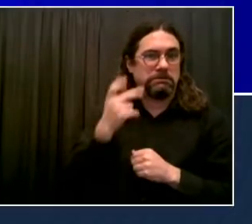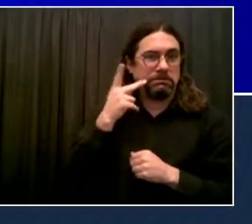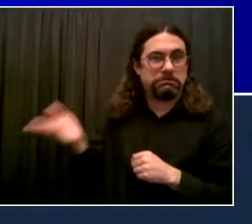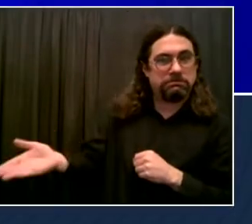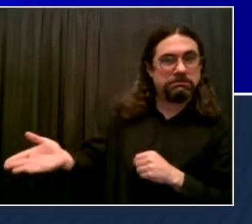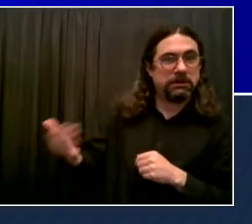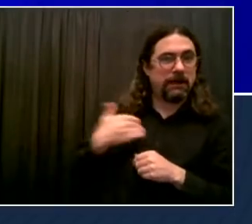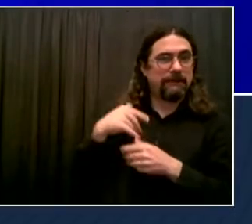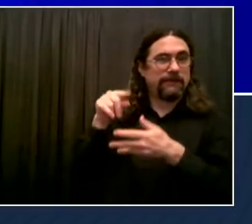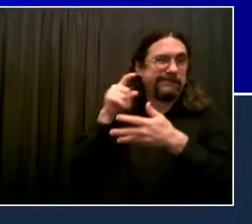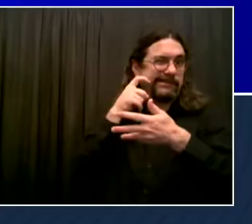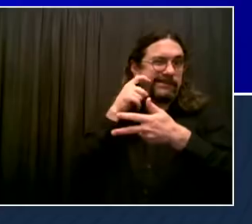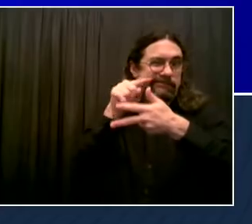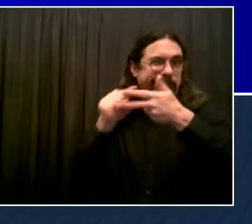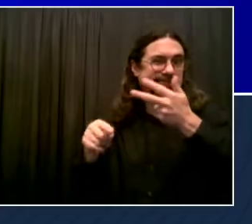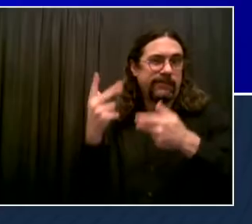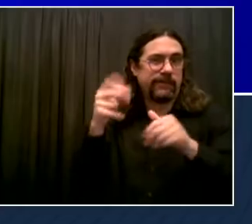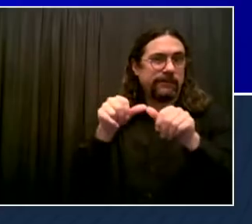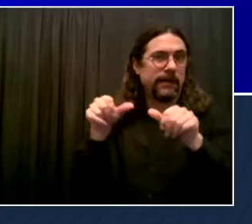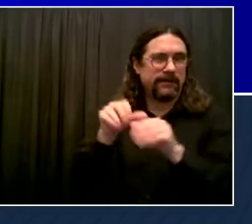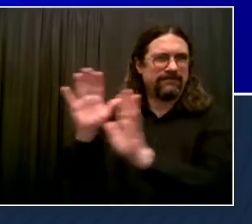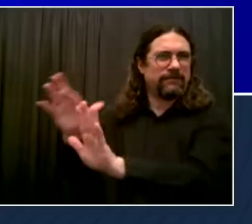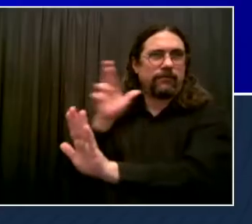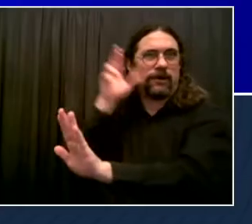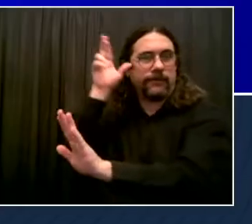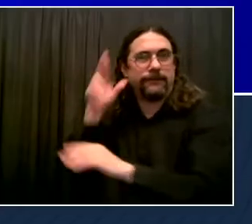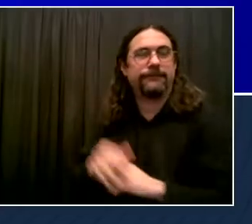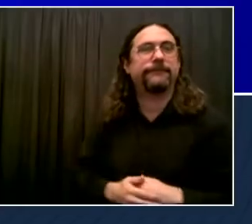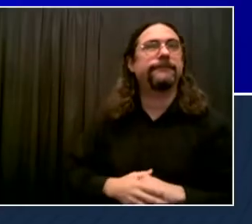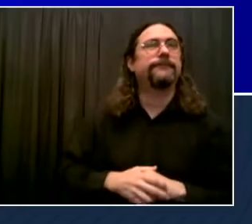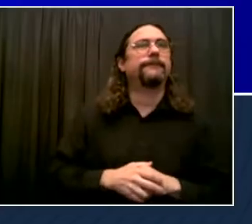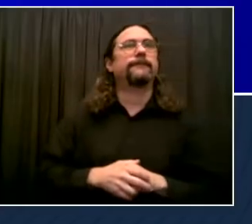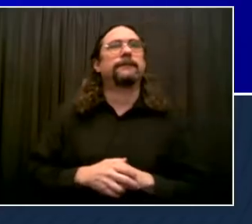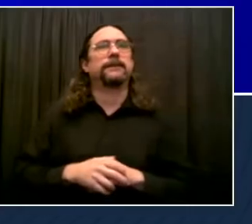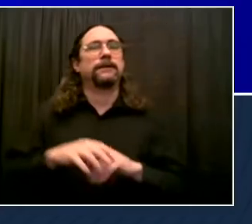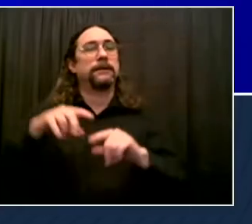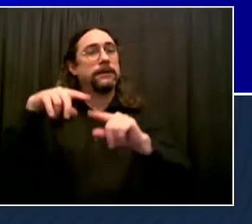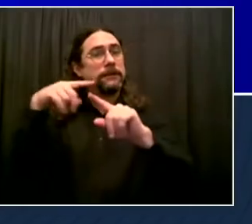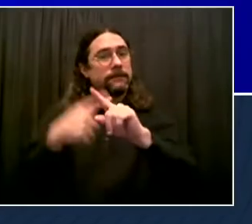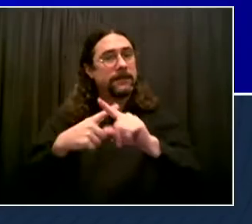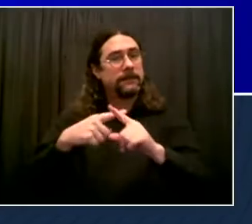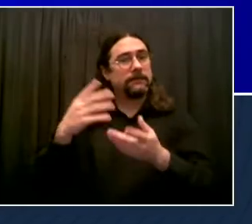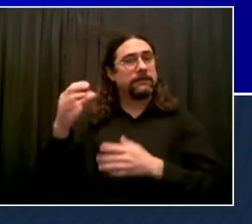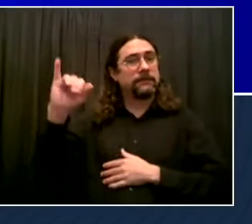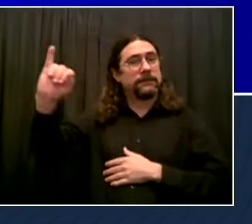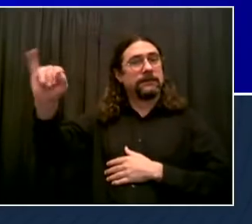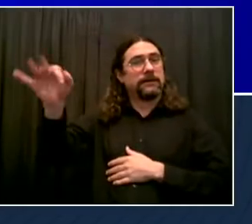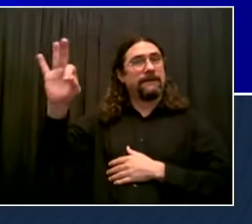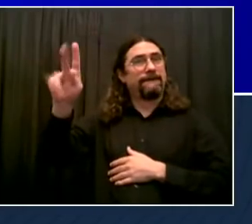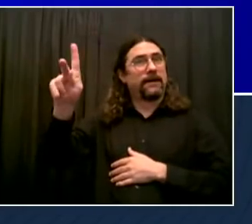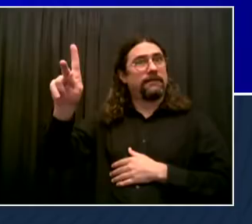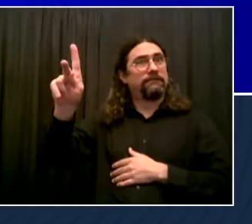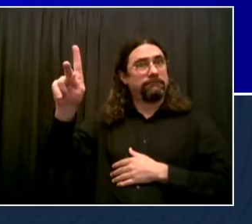PUBLIC UHOSING AND LARGE CAPACITY SITE COMING UP IN A FEW YDAS .